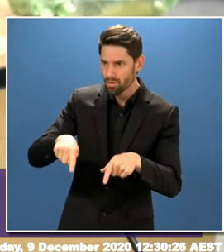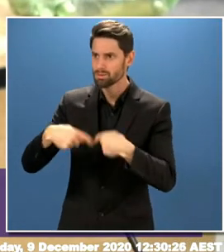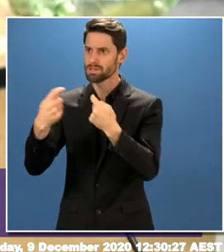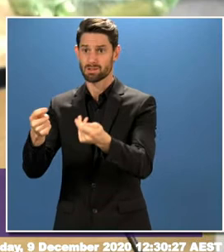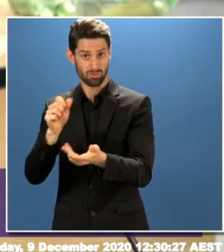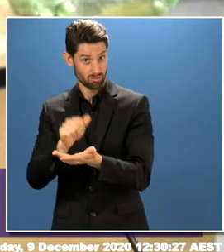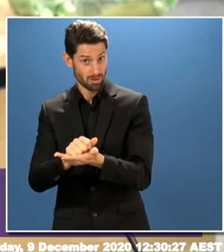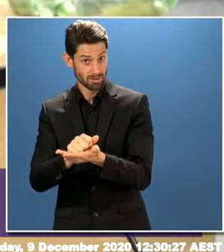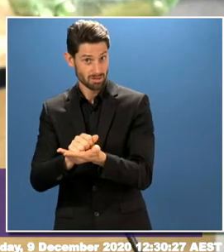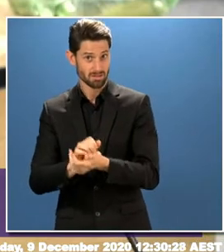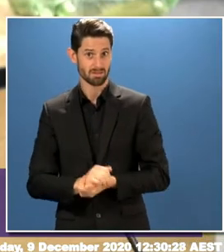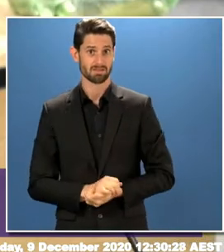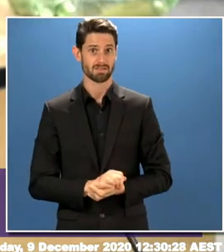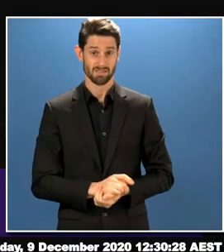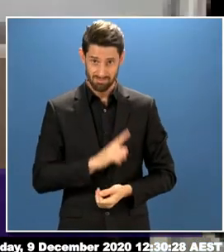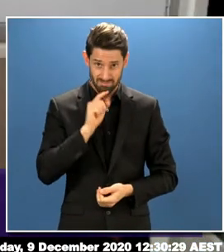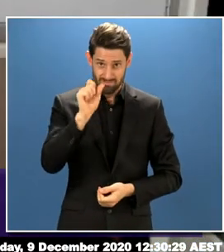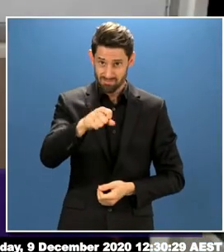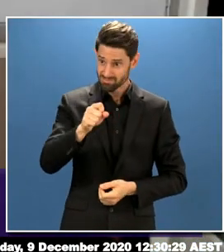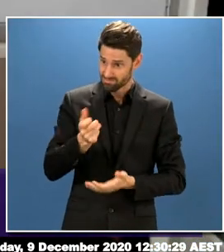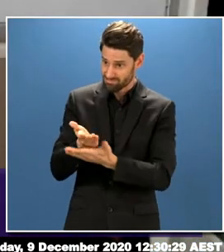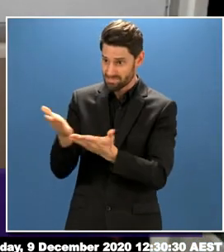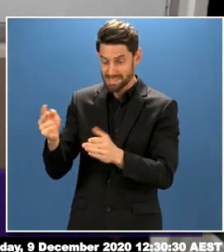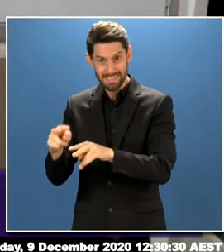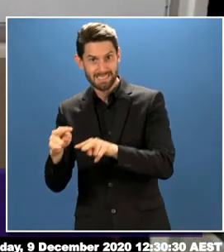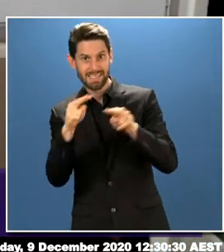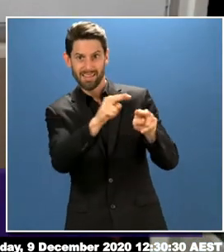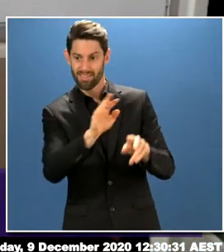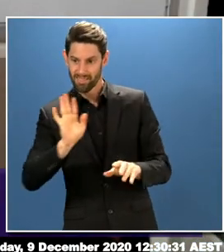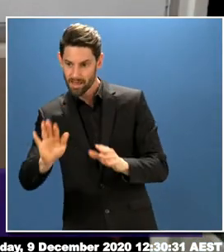Absolutely. They see their brothers and sisters and other people and their YouTube